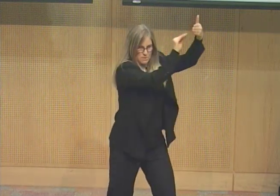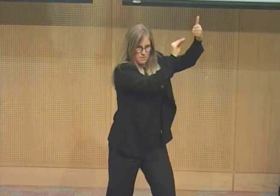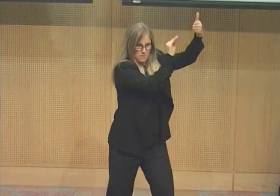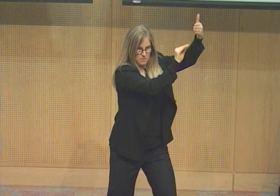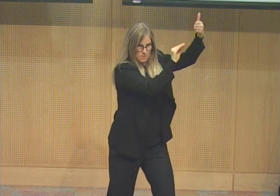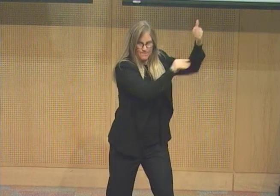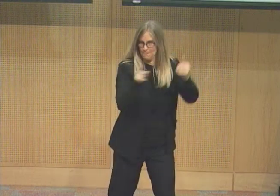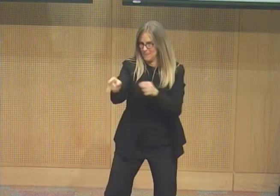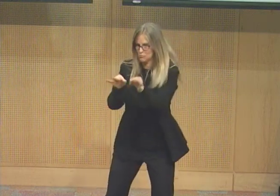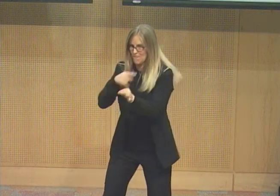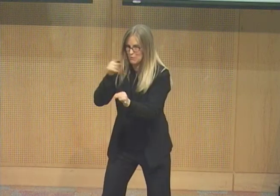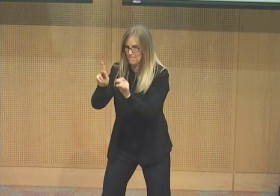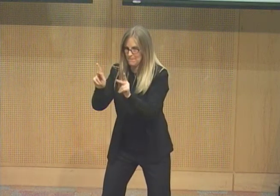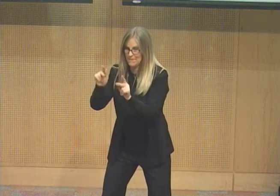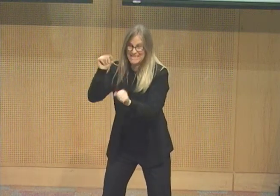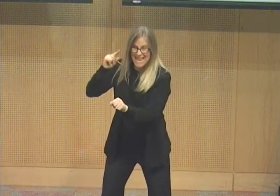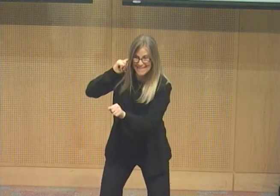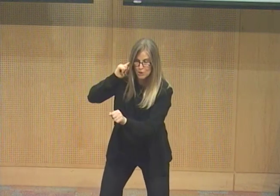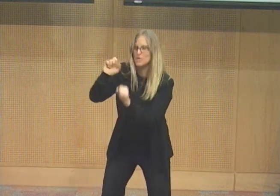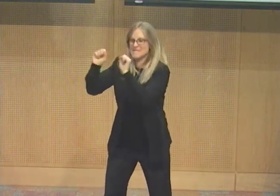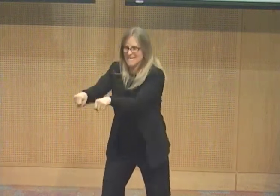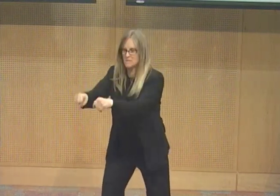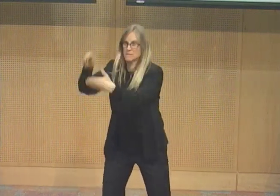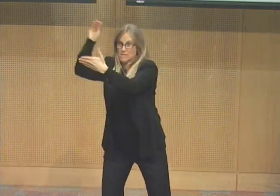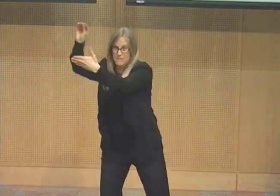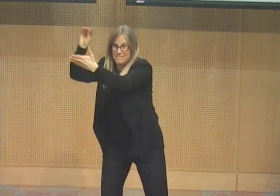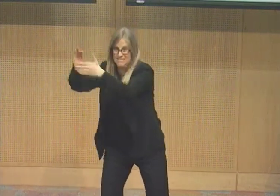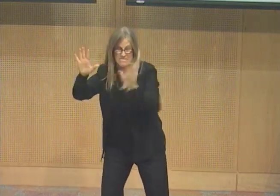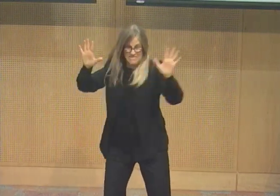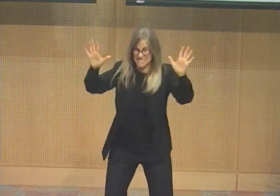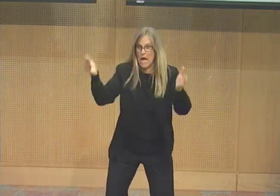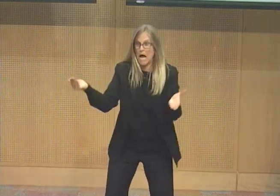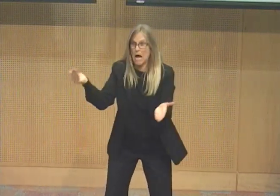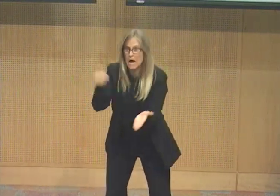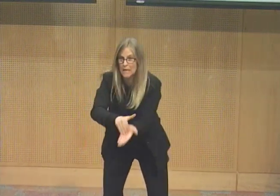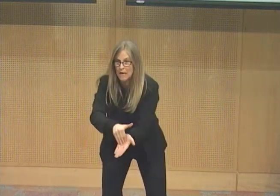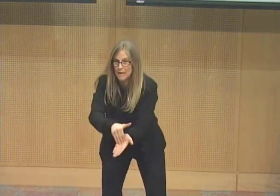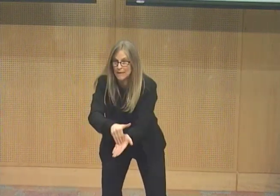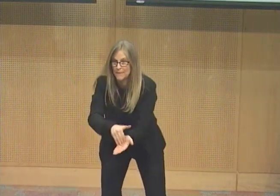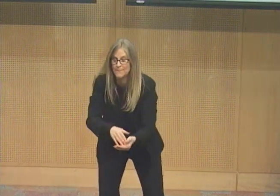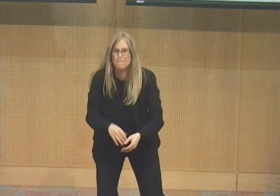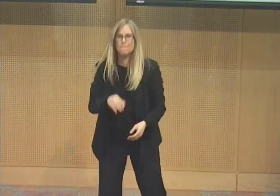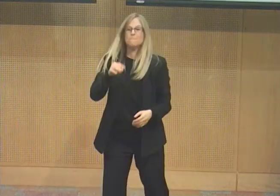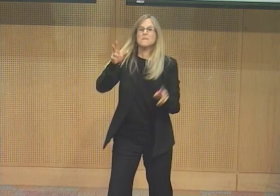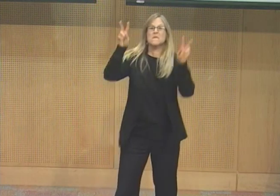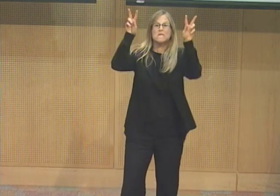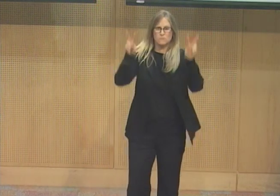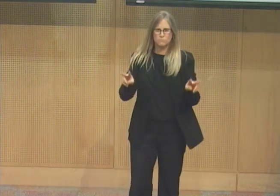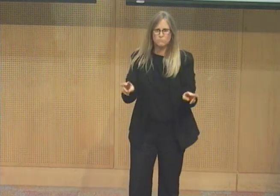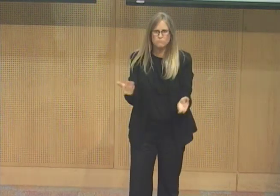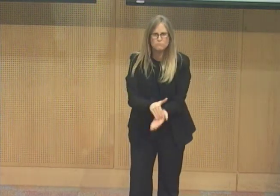so I went ahead and looked at it again. Does this word describe a Deaf person? Does that word describe a hearing person?